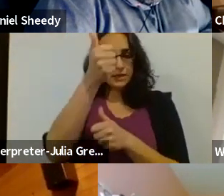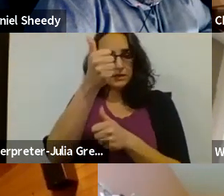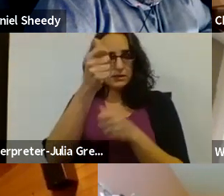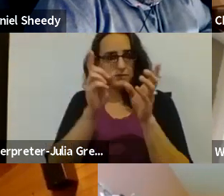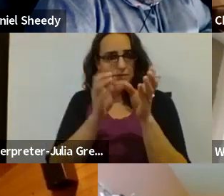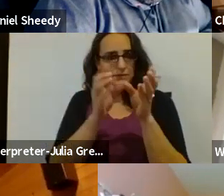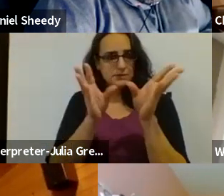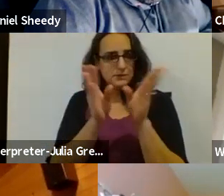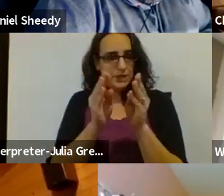Right.